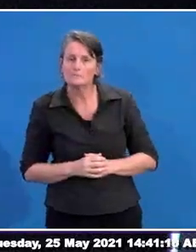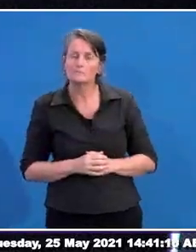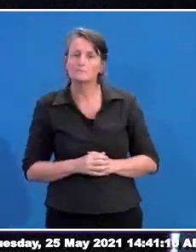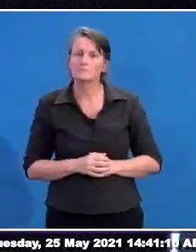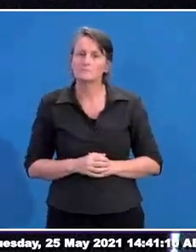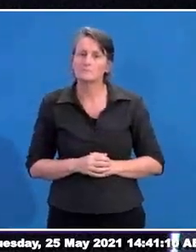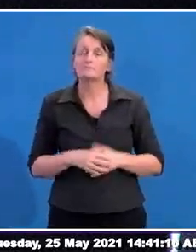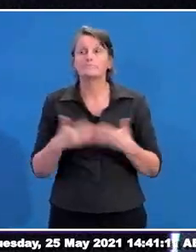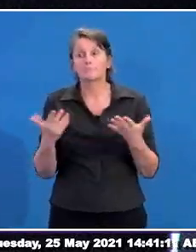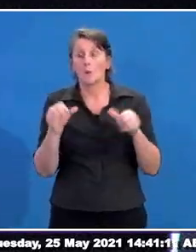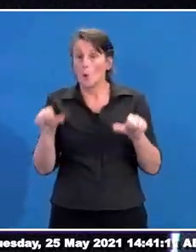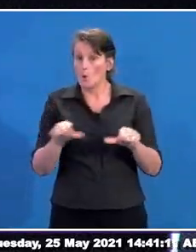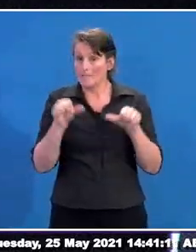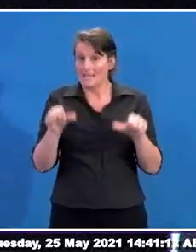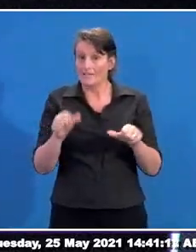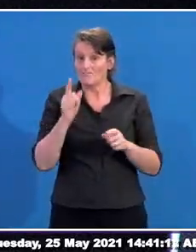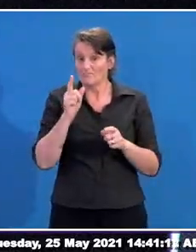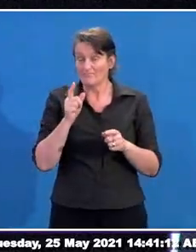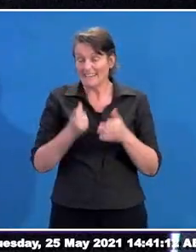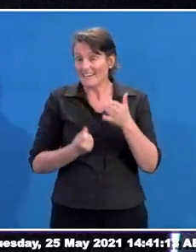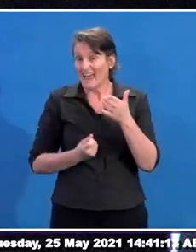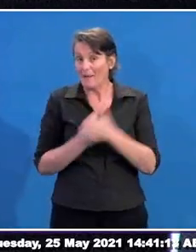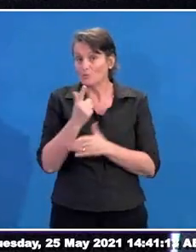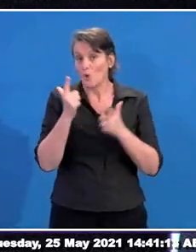Okay, this does happen fairly regularly.